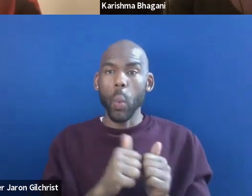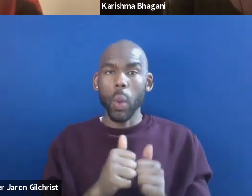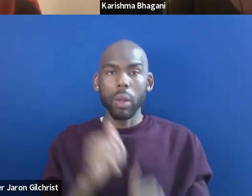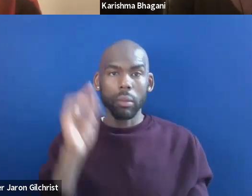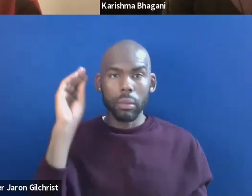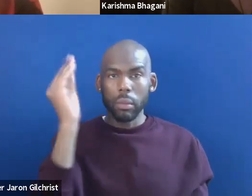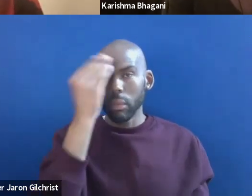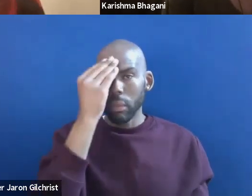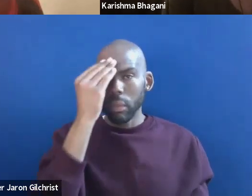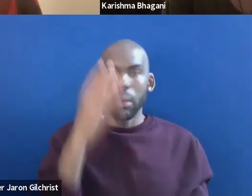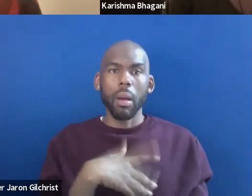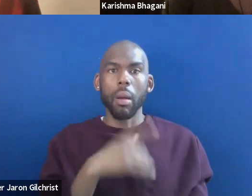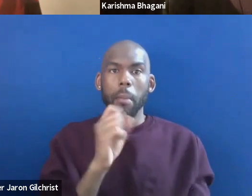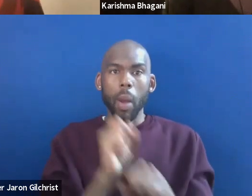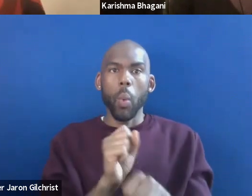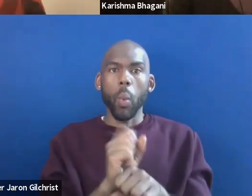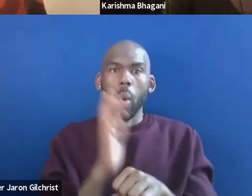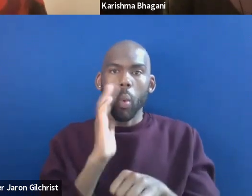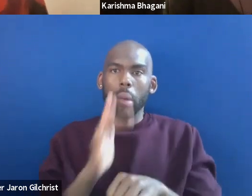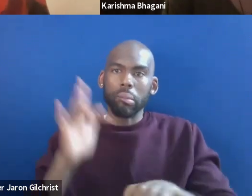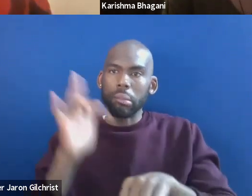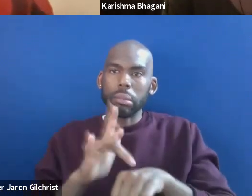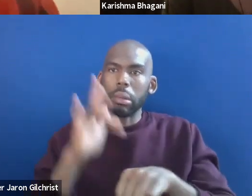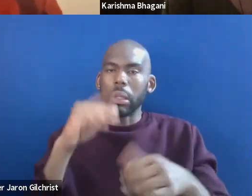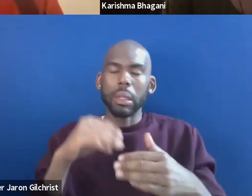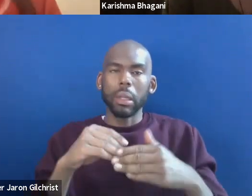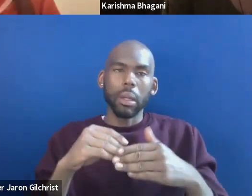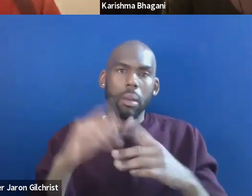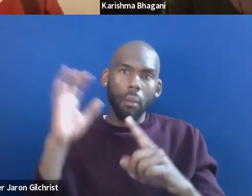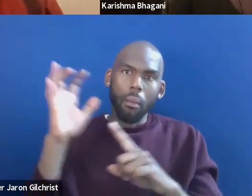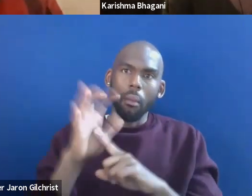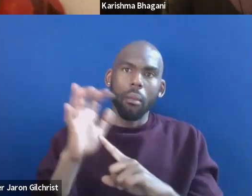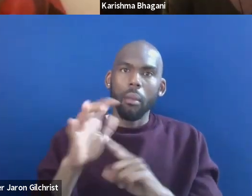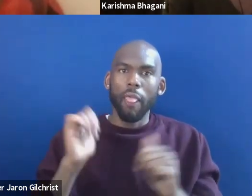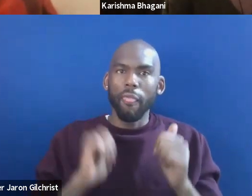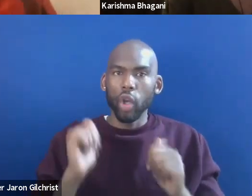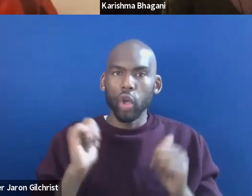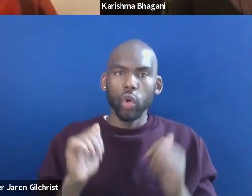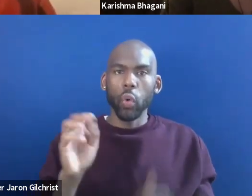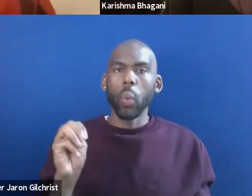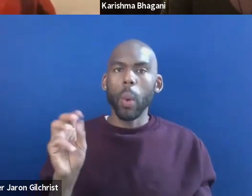in a mainstream theater. You know, I think mainstream theater is still